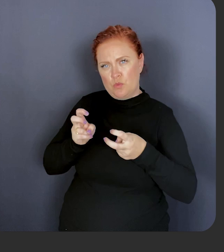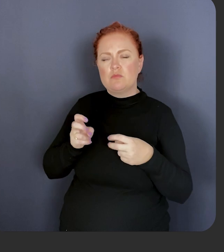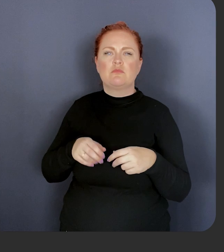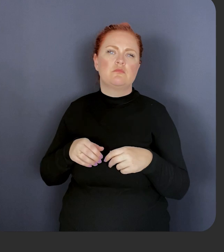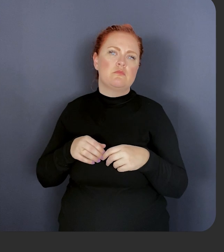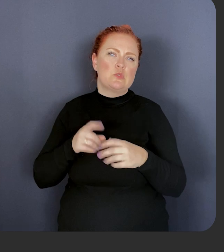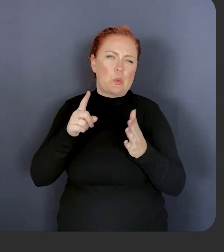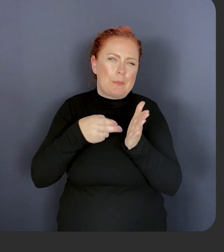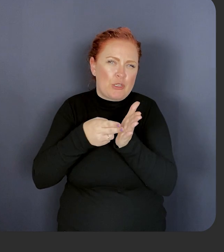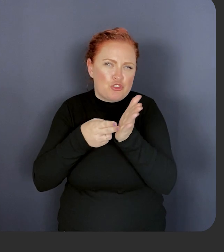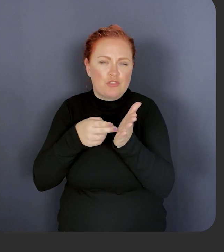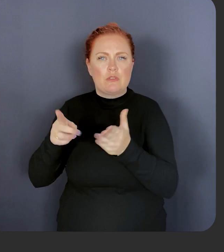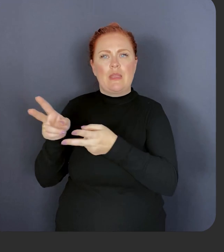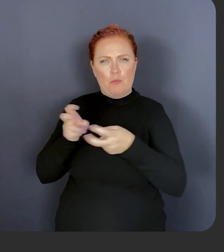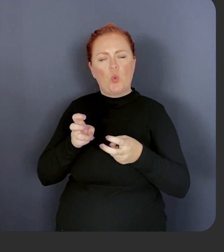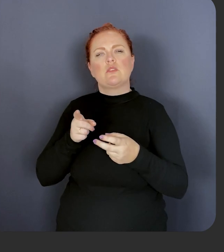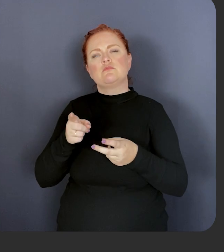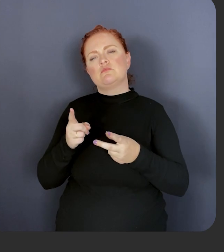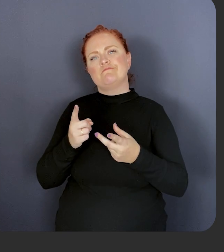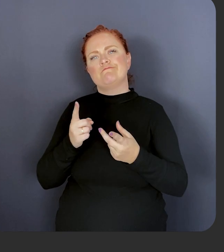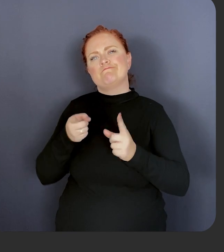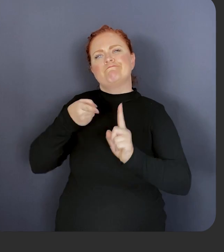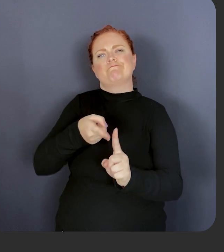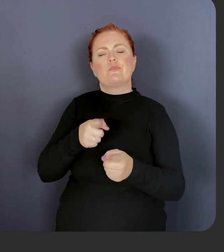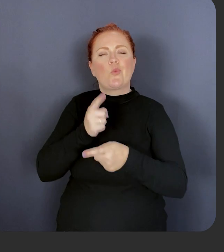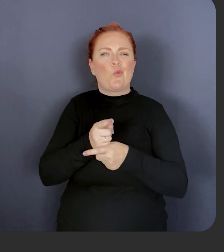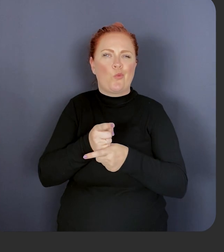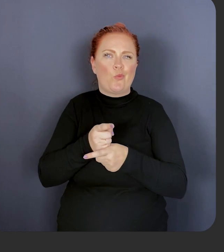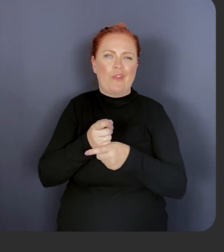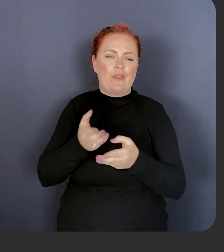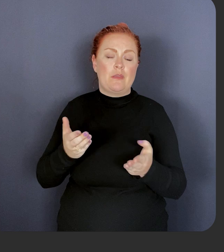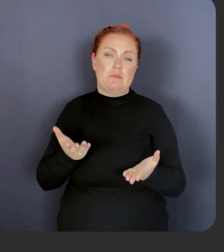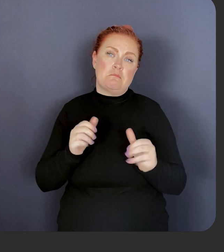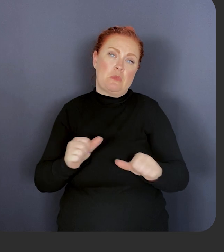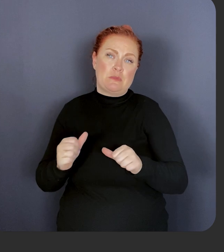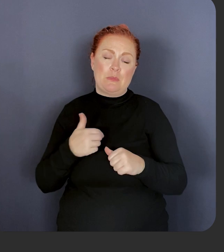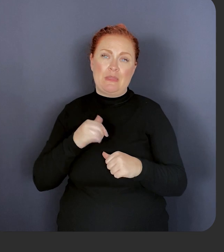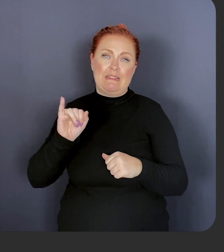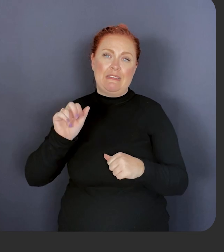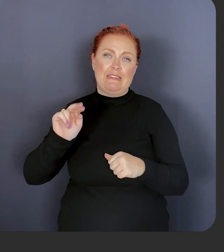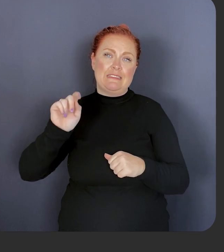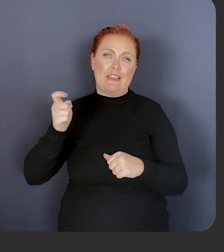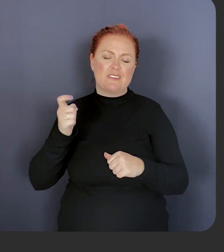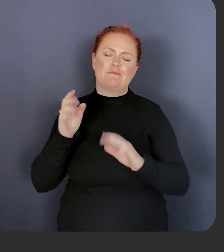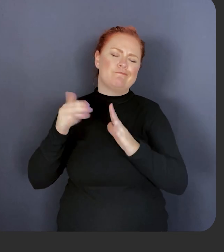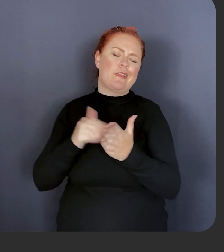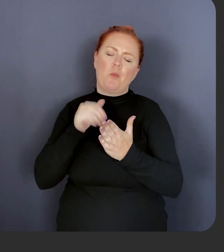So you would just want to make sure this import is pointing to the correct thing. It's possible it's index. I wouldn't worry too much about this.